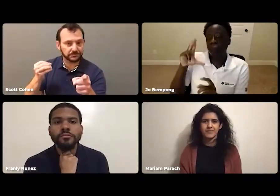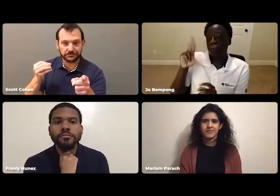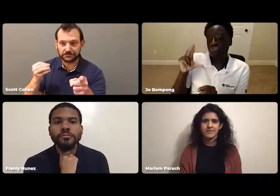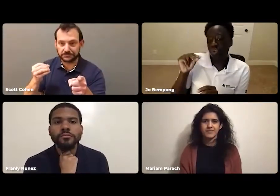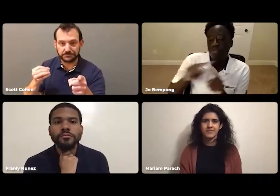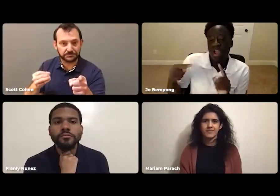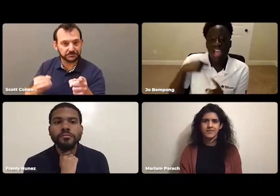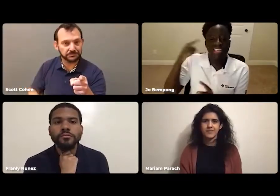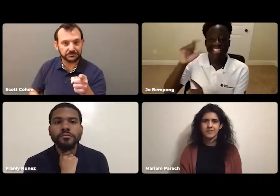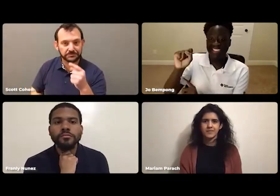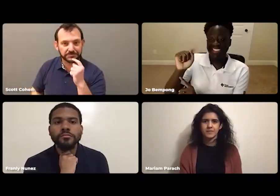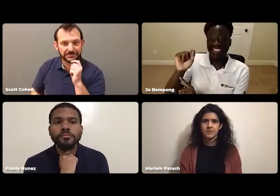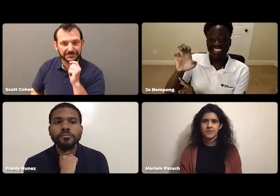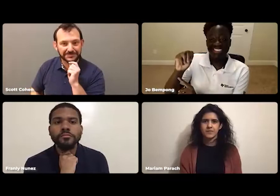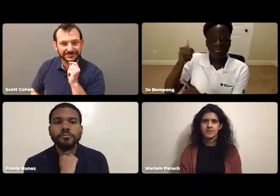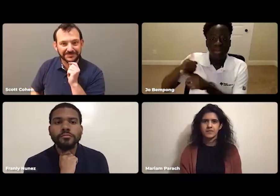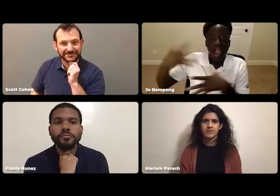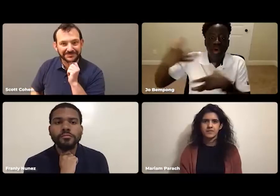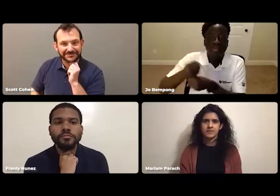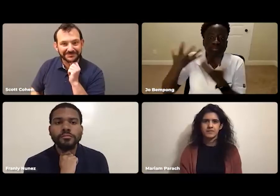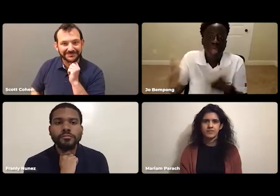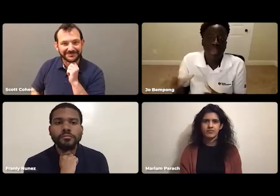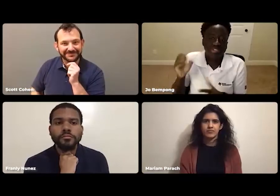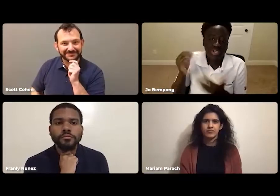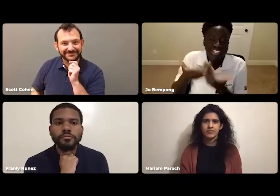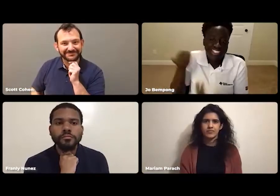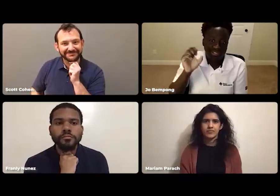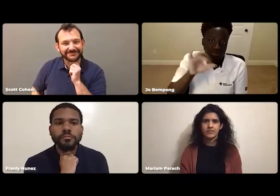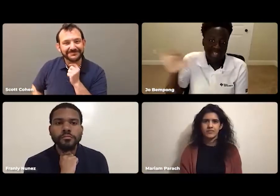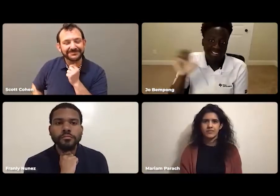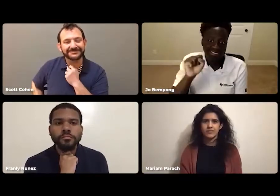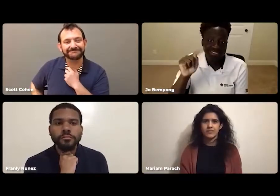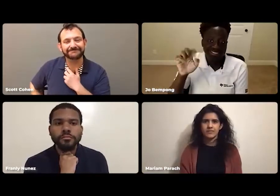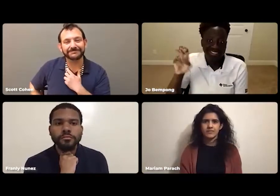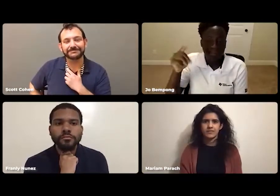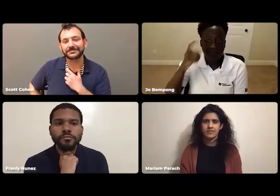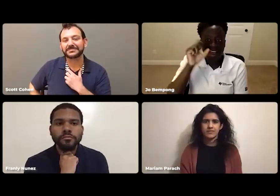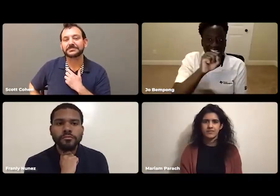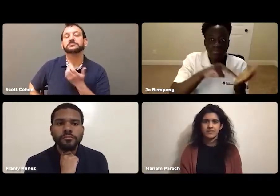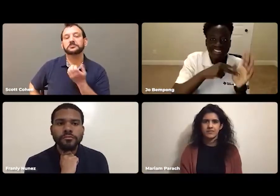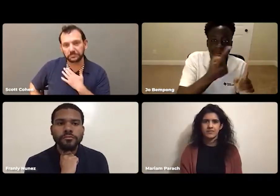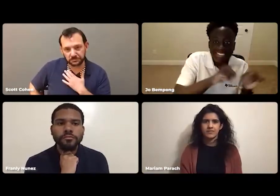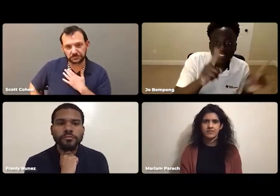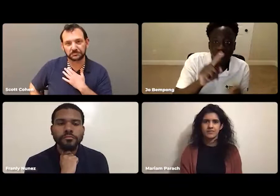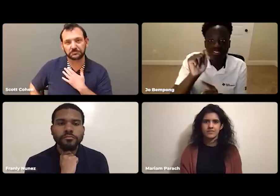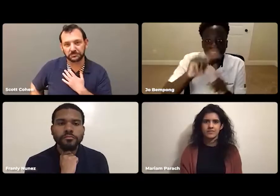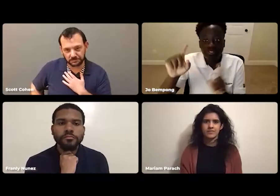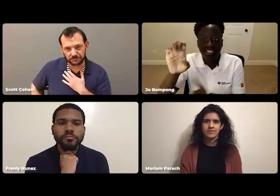No, but I think STEM is already an acronym, so it's easy to spell out as it